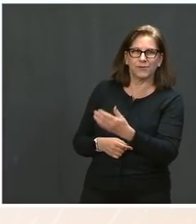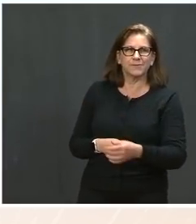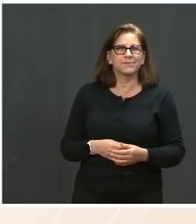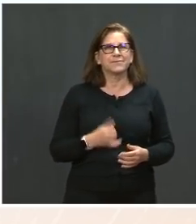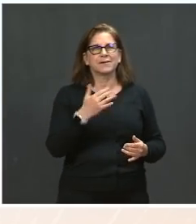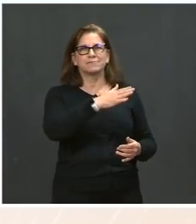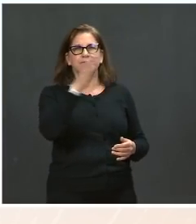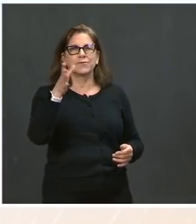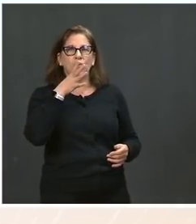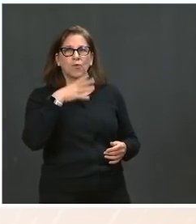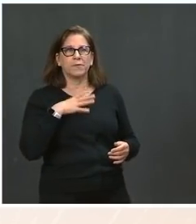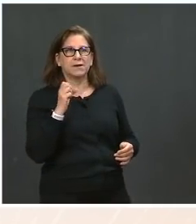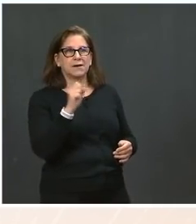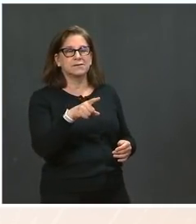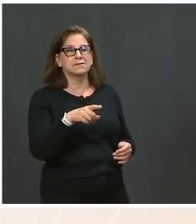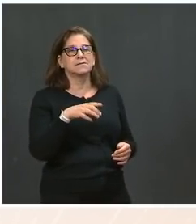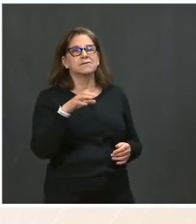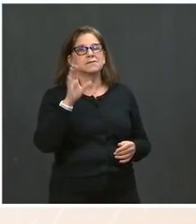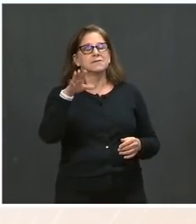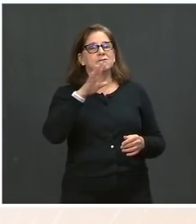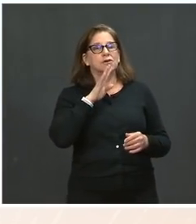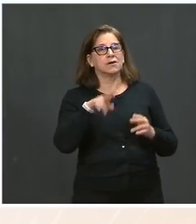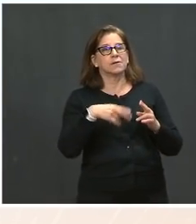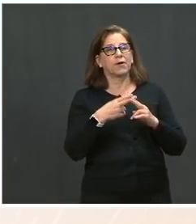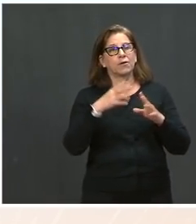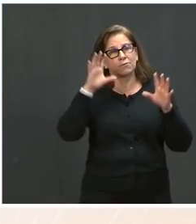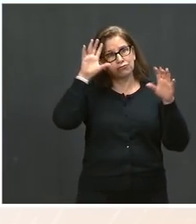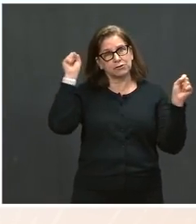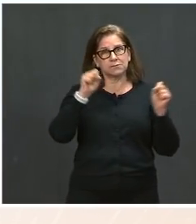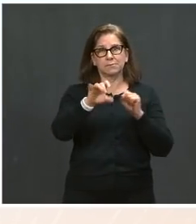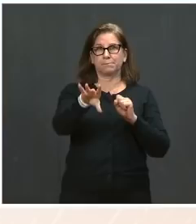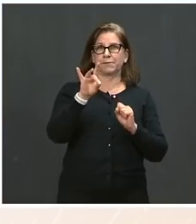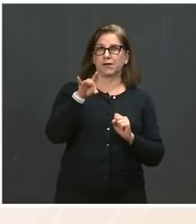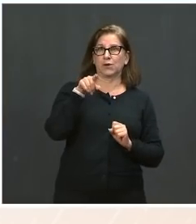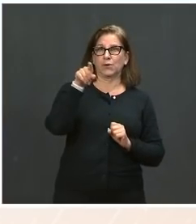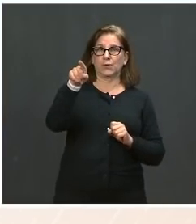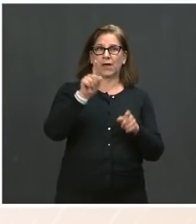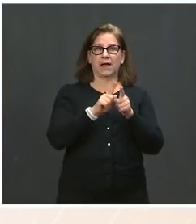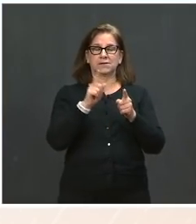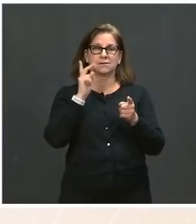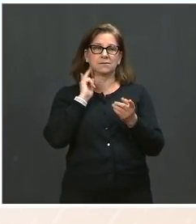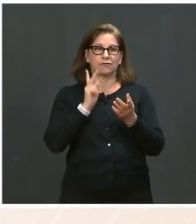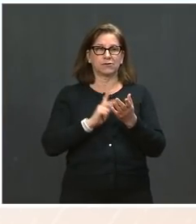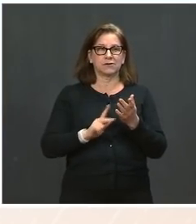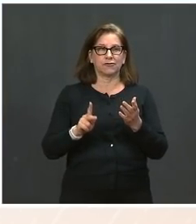with engaging with Congress on this. You mentioned the President is willing to negotiate. He says he's open to alternative ways to pay for this